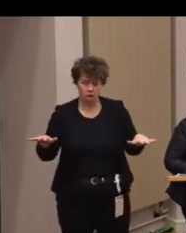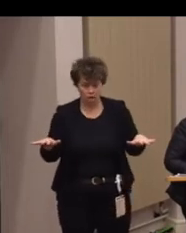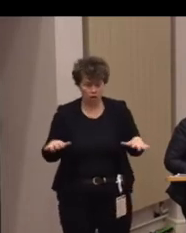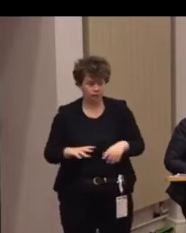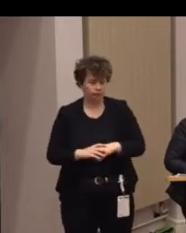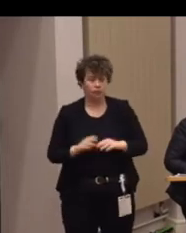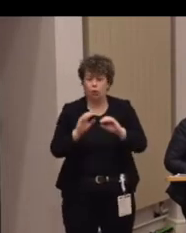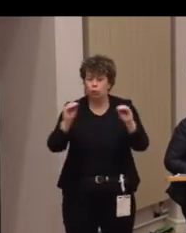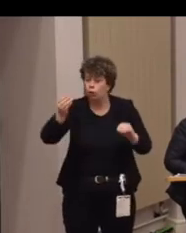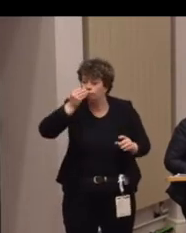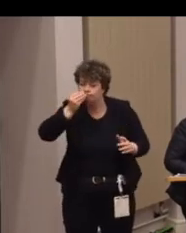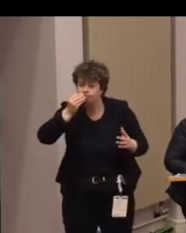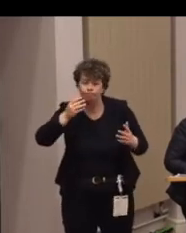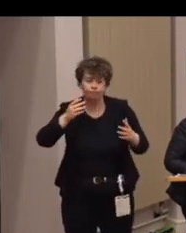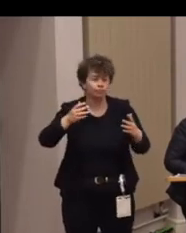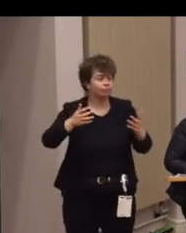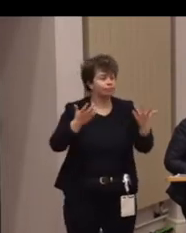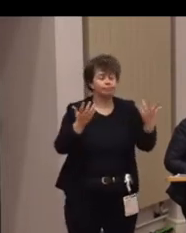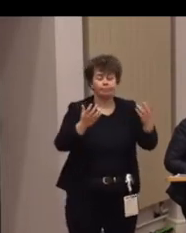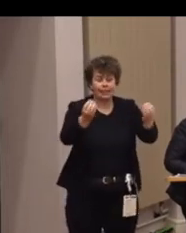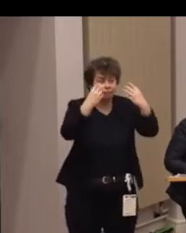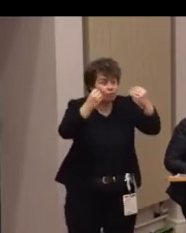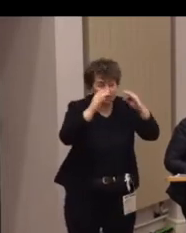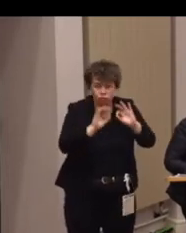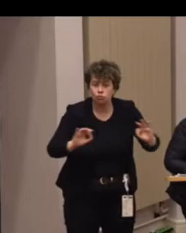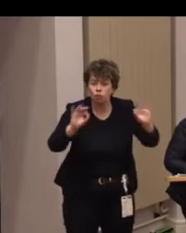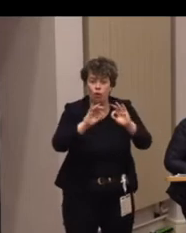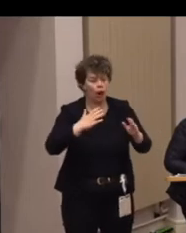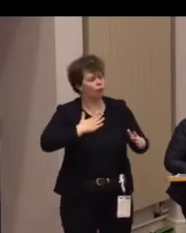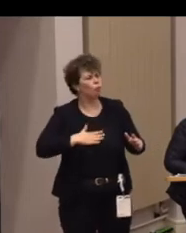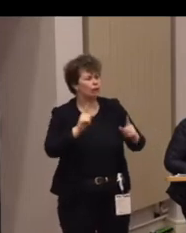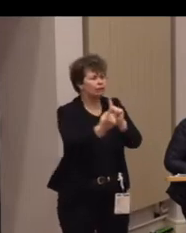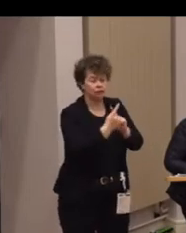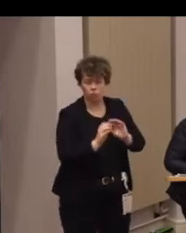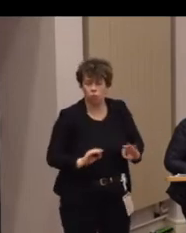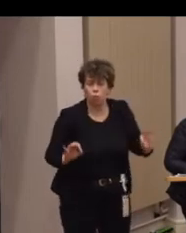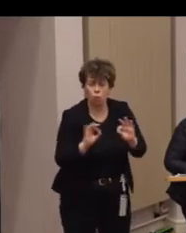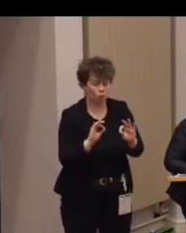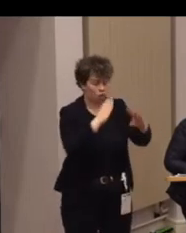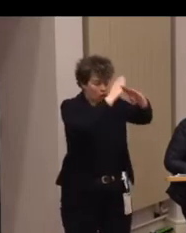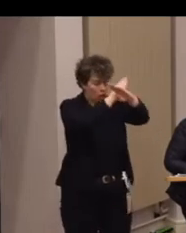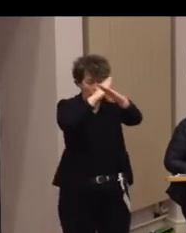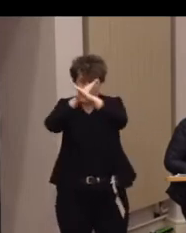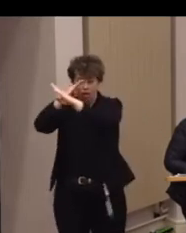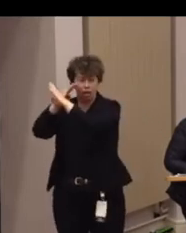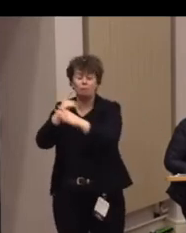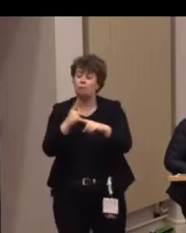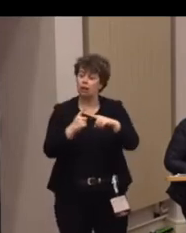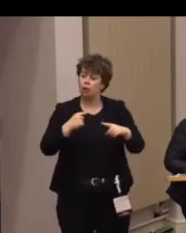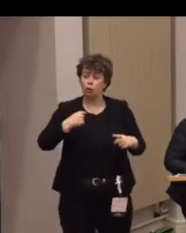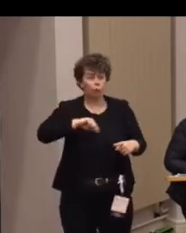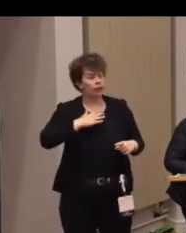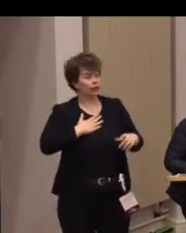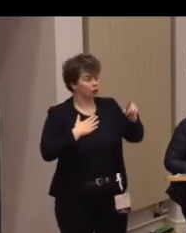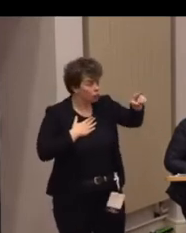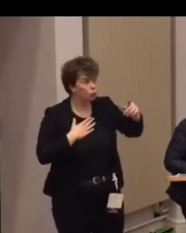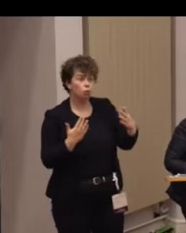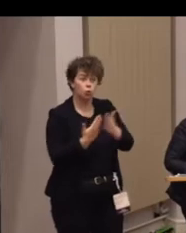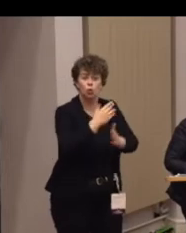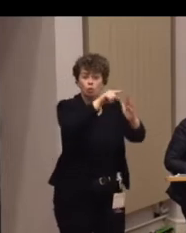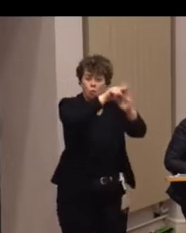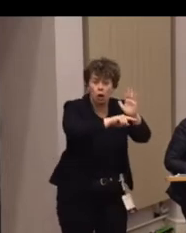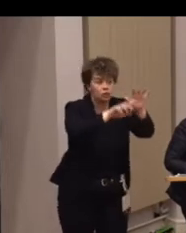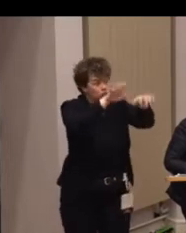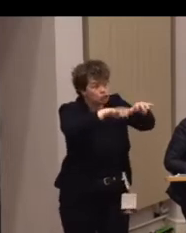lack of information, access to services, and also our voices are most often unheard, undocumented,